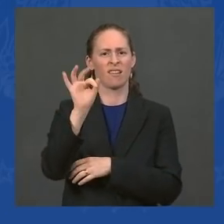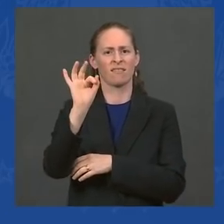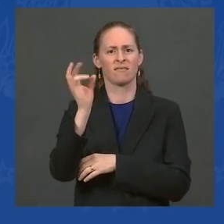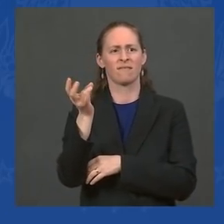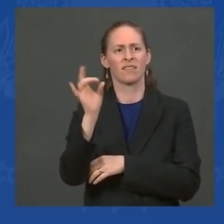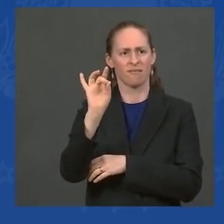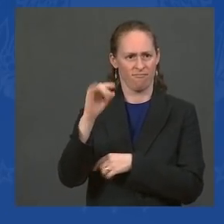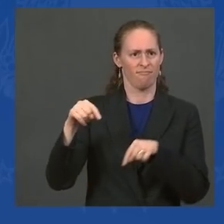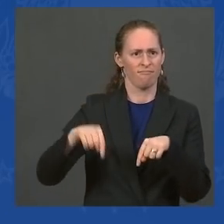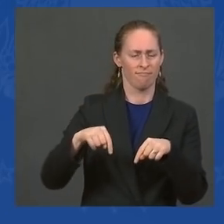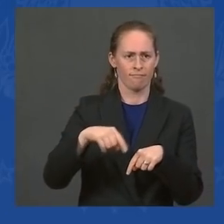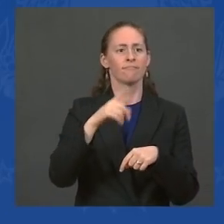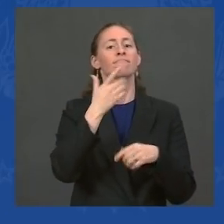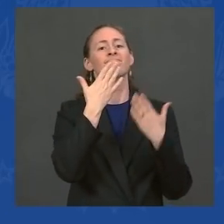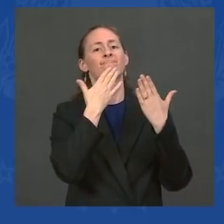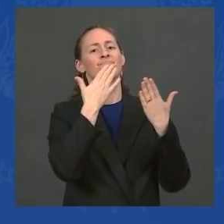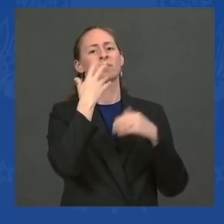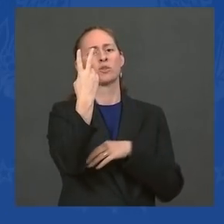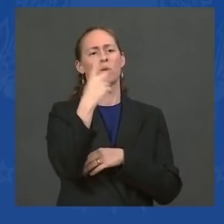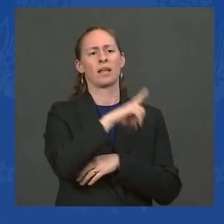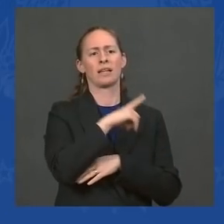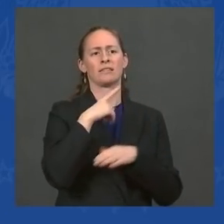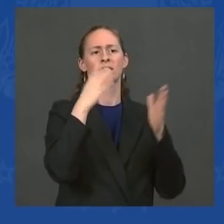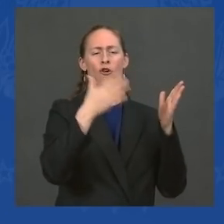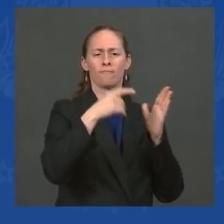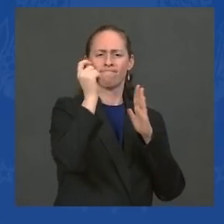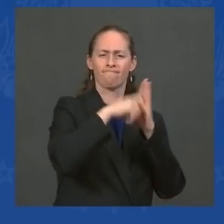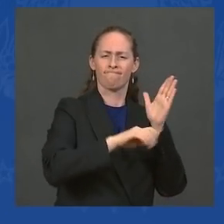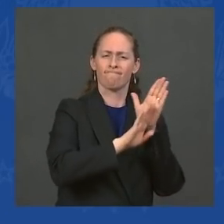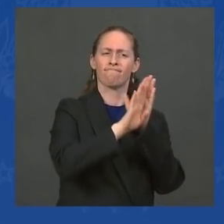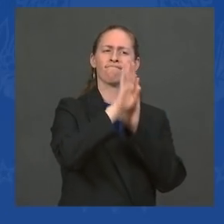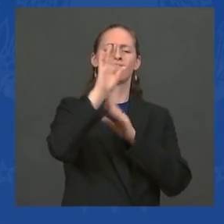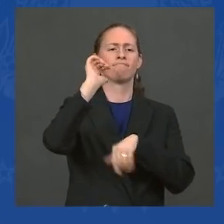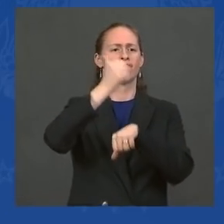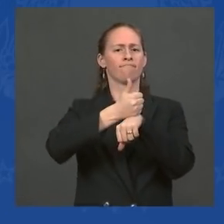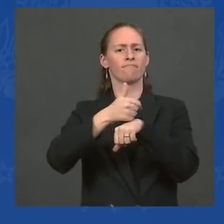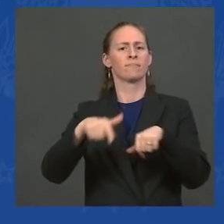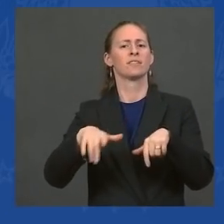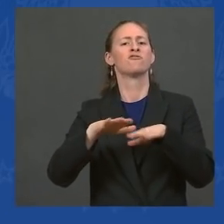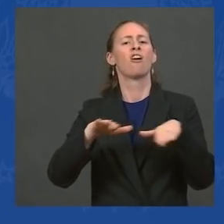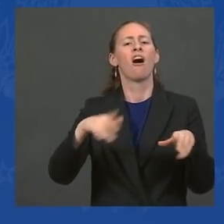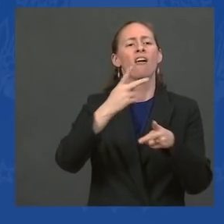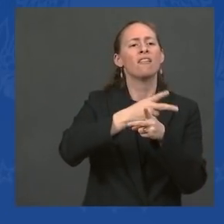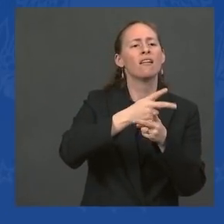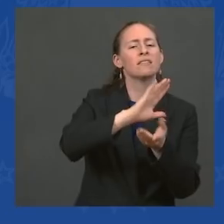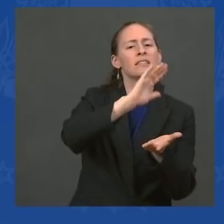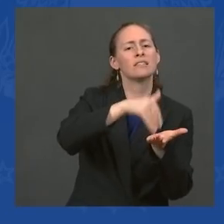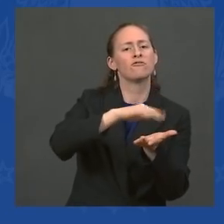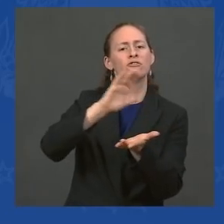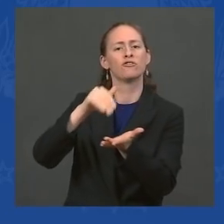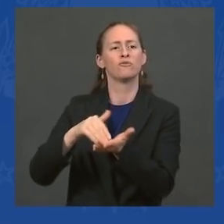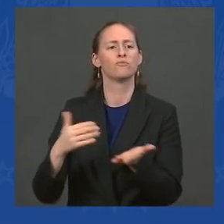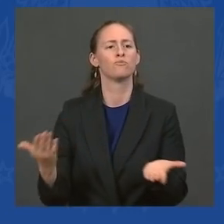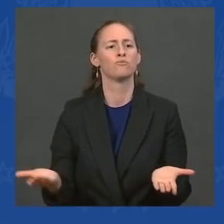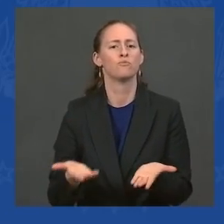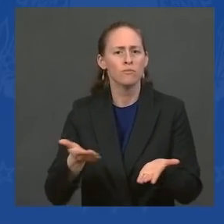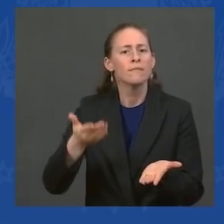who wrote a special act to start a child care center for legislative employees, and one of those congressmen is here with us today,